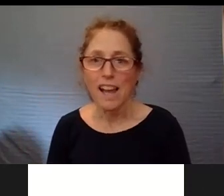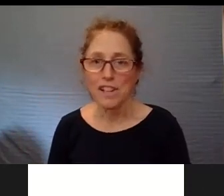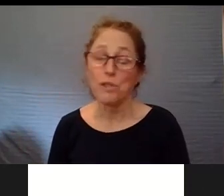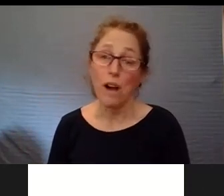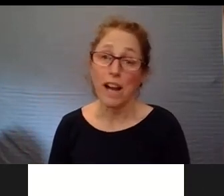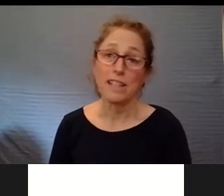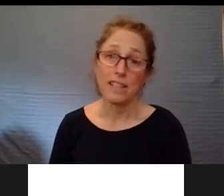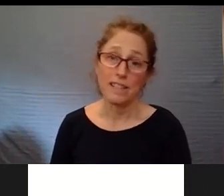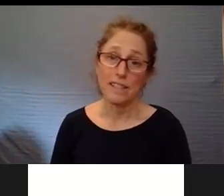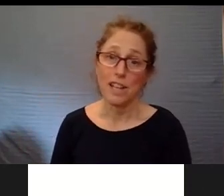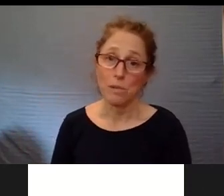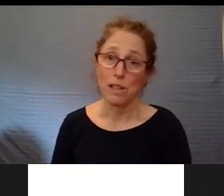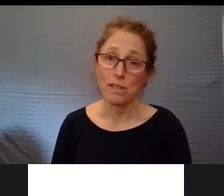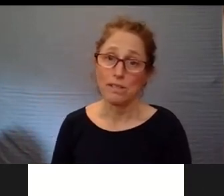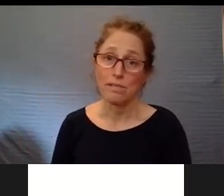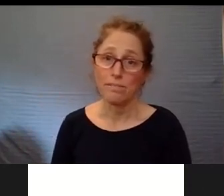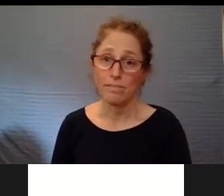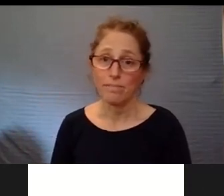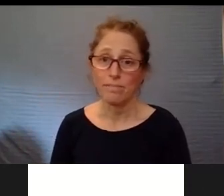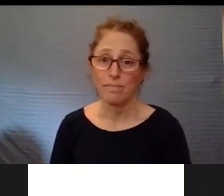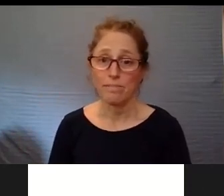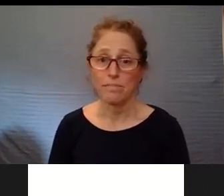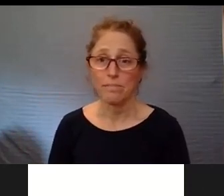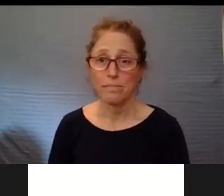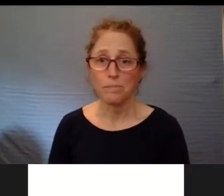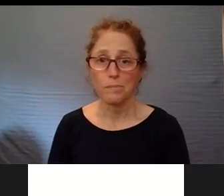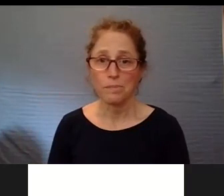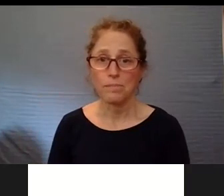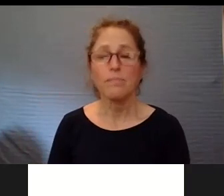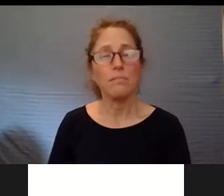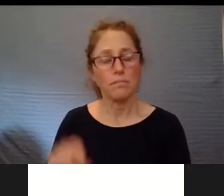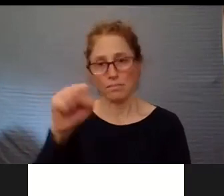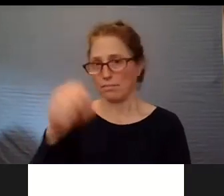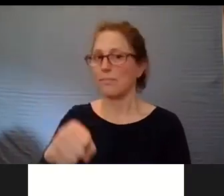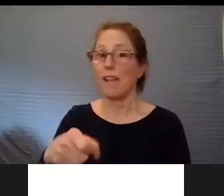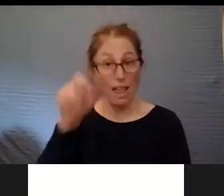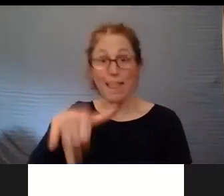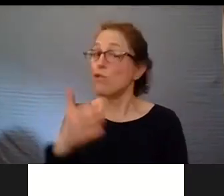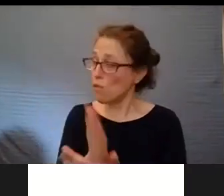And a right as well. It absolutely is a right. I totally agree.